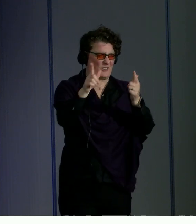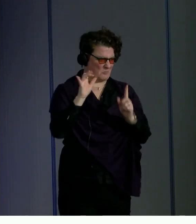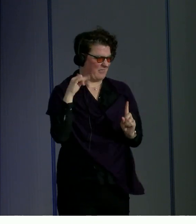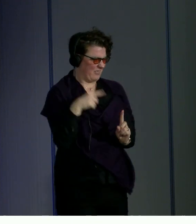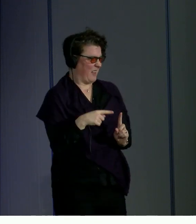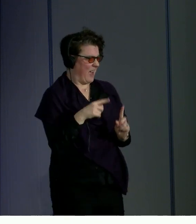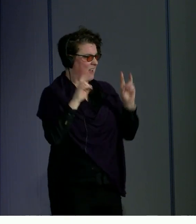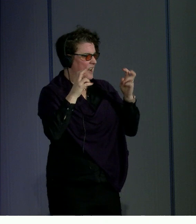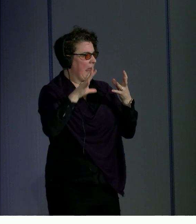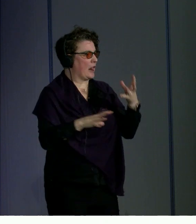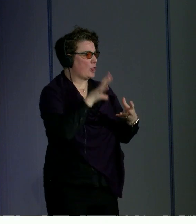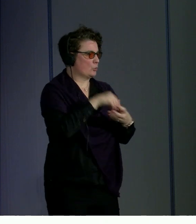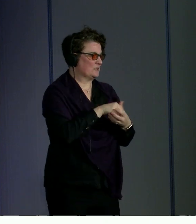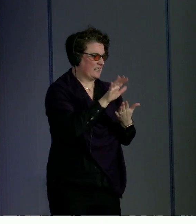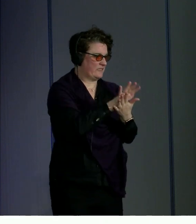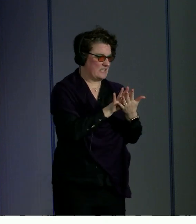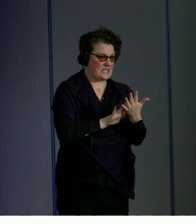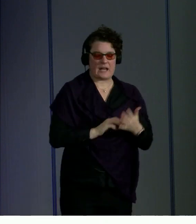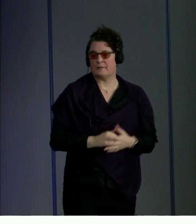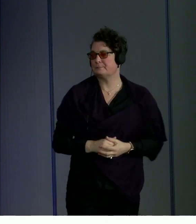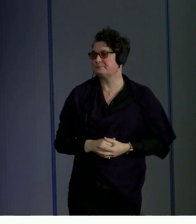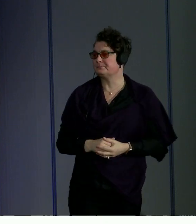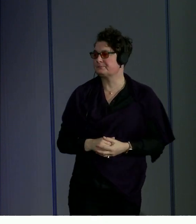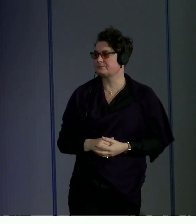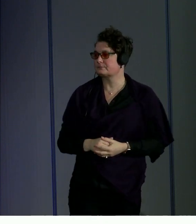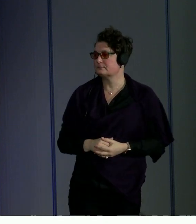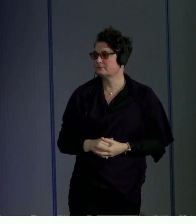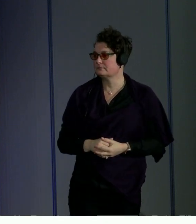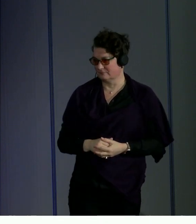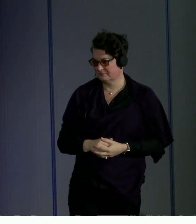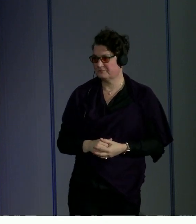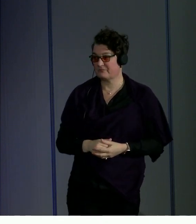So as we look at a few things and including the three of us here,